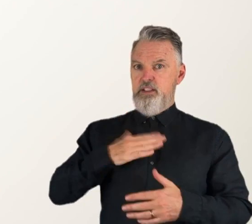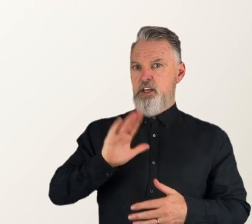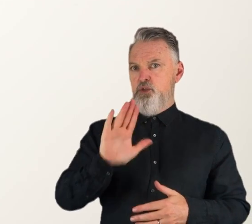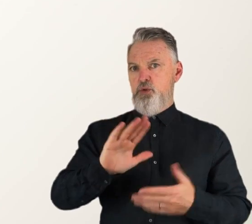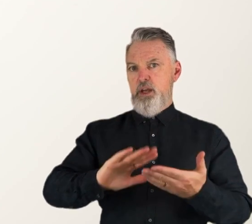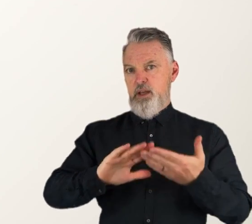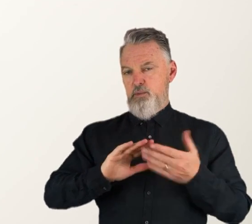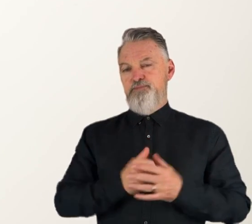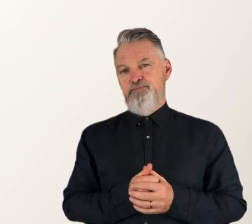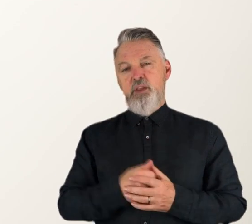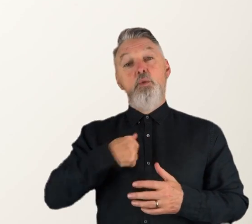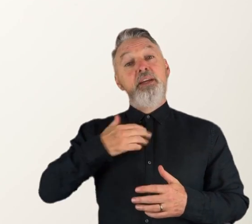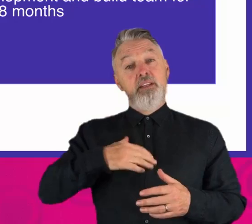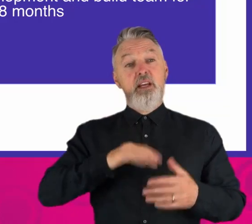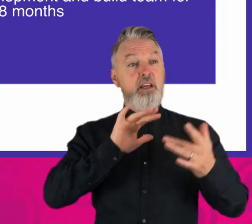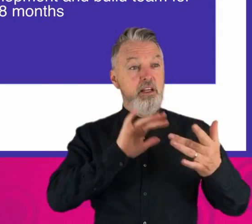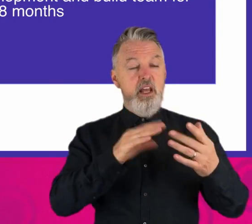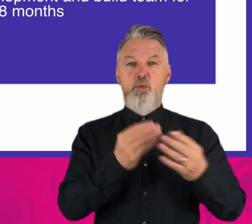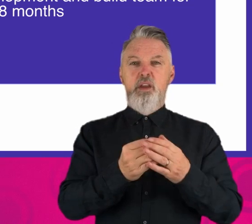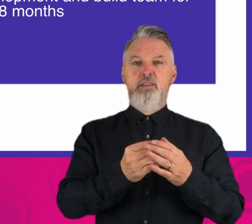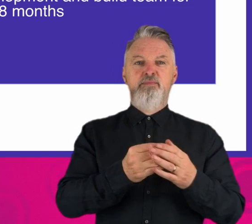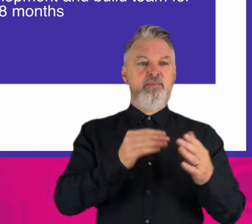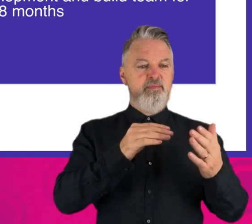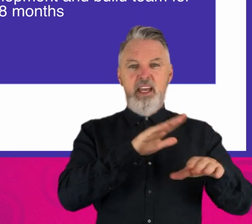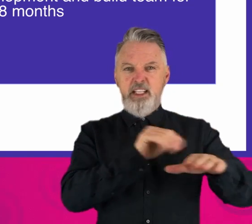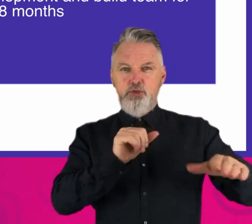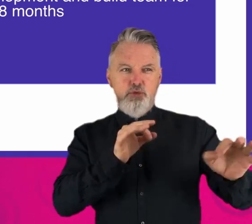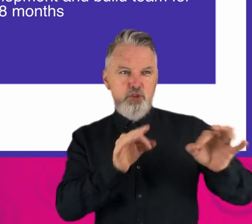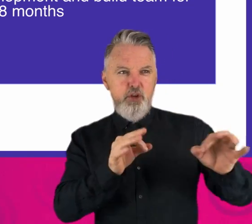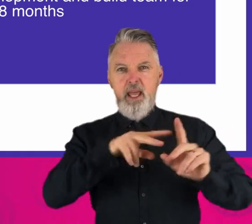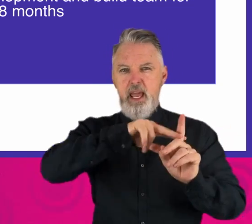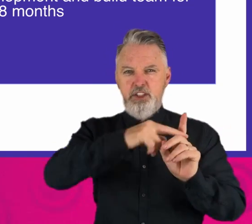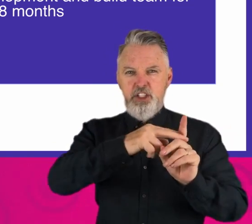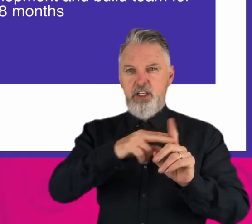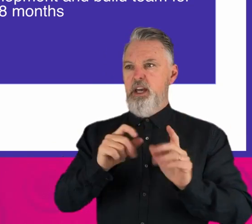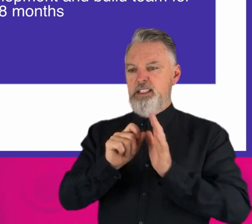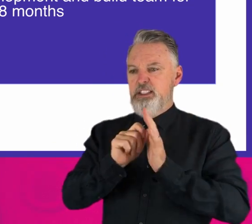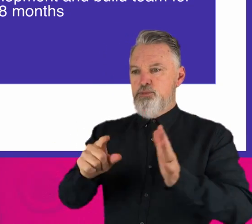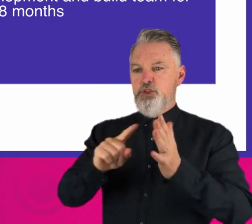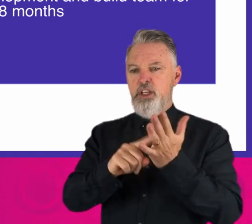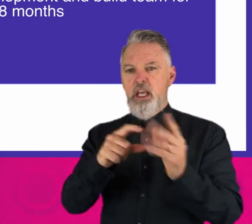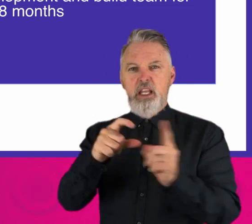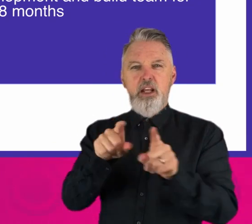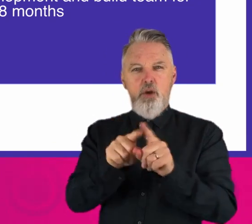we need help connecting with people like industrial designers and engineers and also distribution leads like occupational therapists